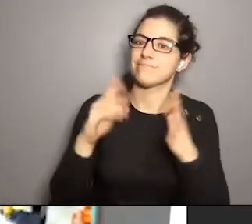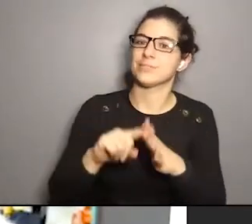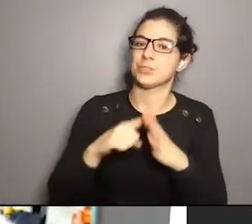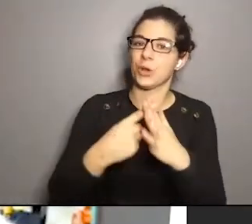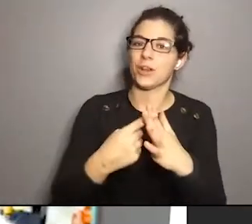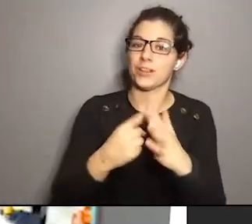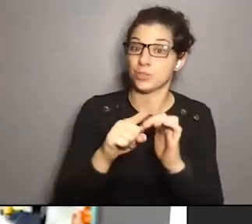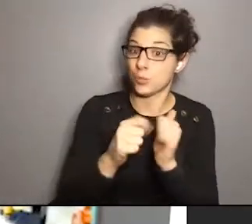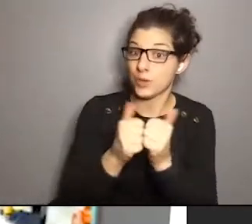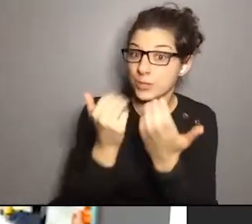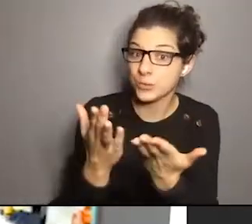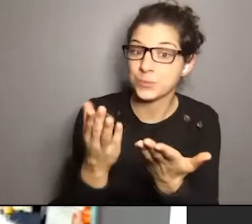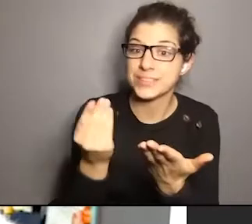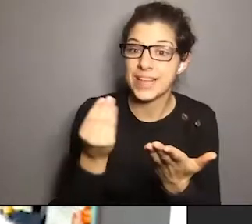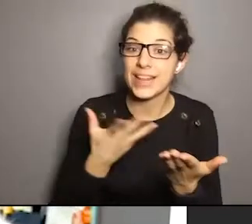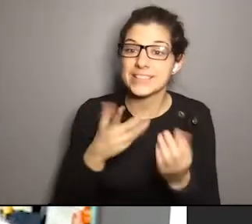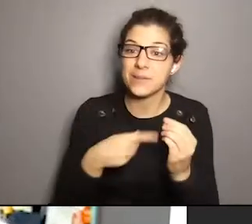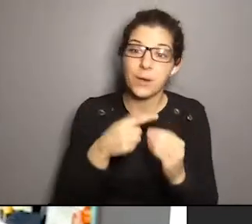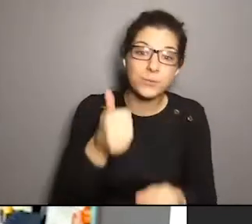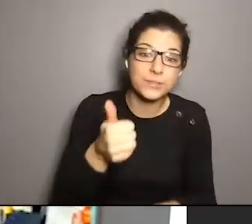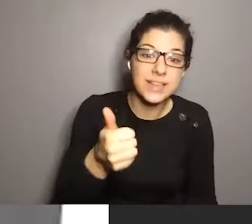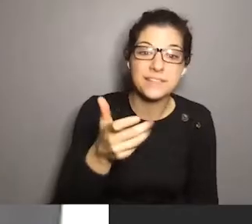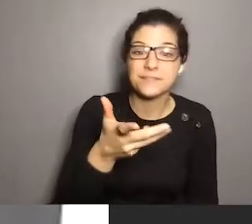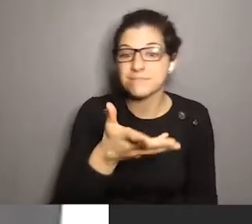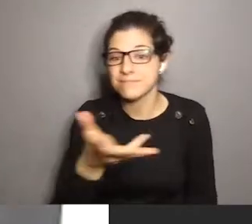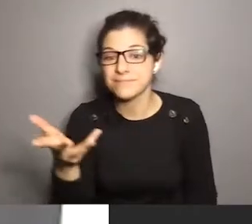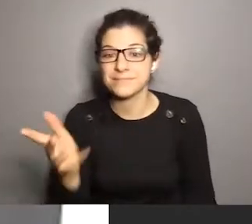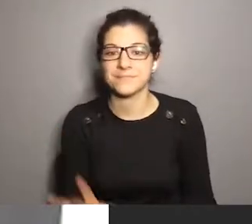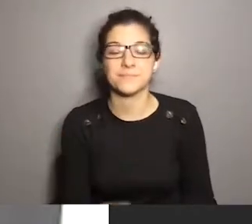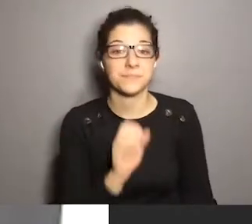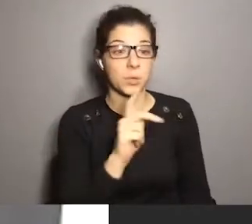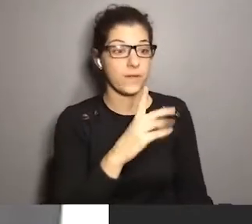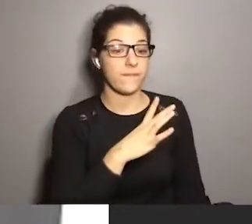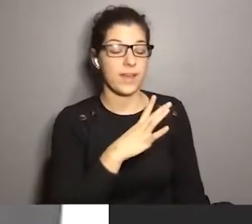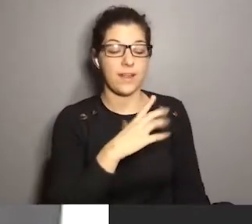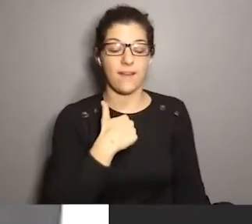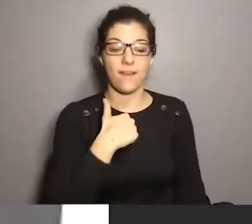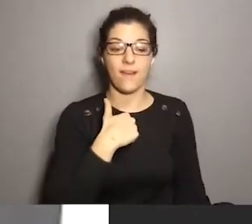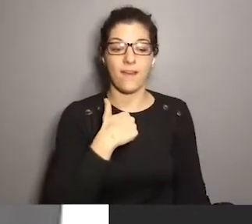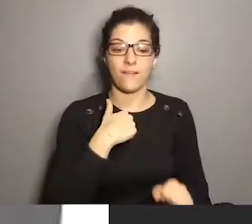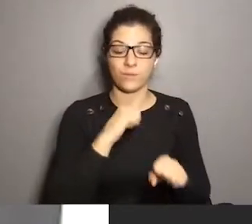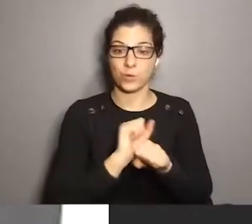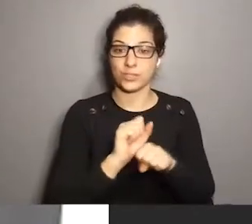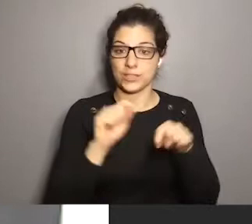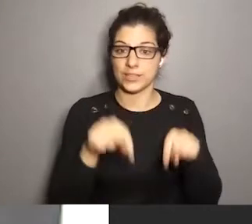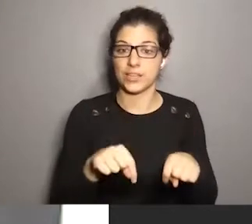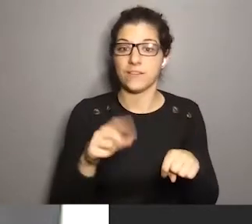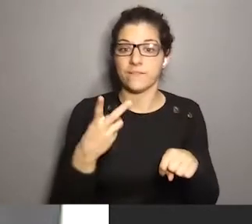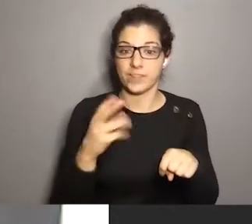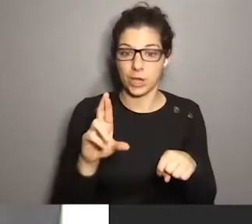and tell us a little bit about yourself. Okay. I've been here at the Seneca Nation Vocational Rehabilitation program